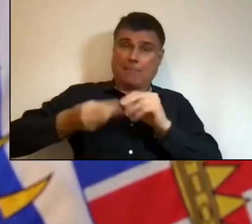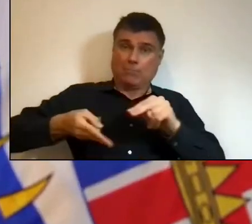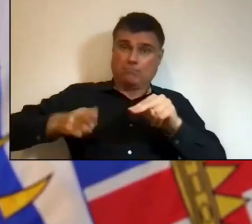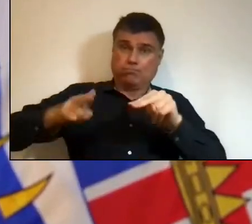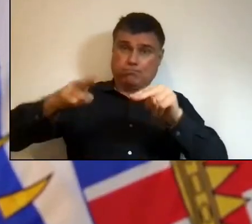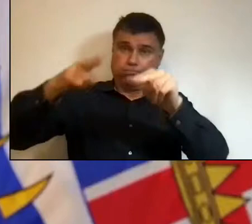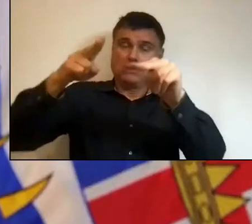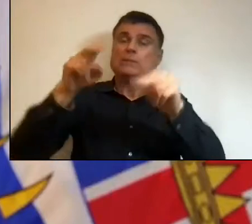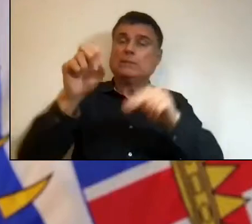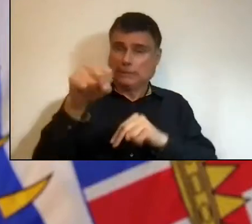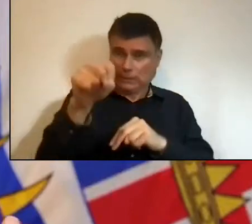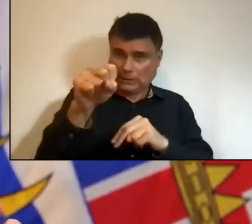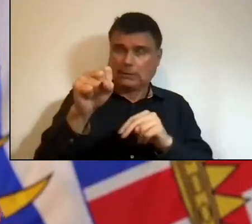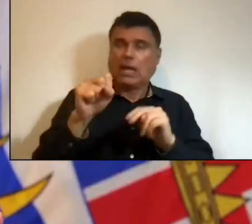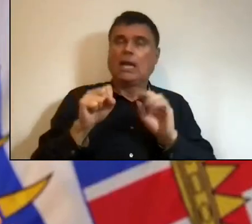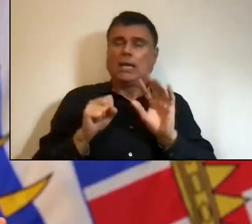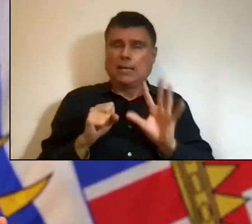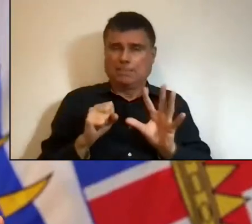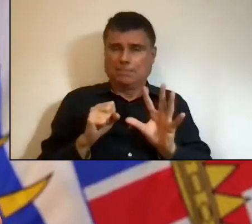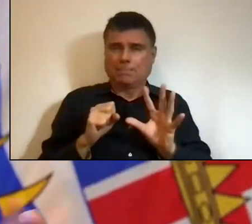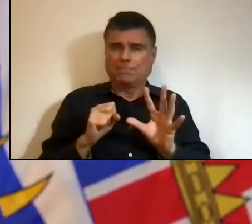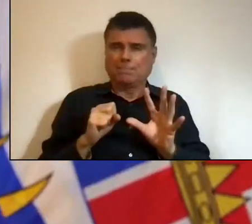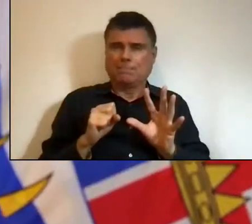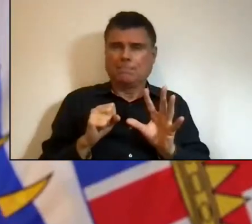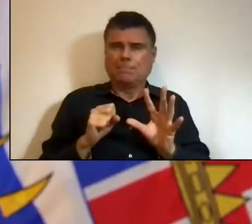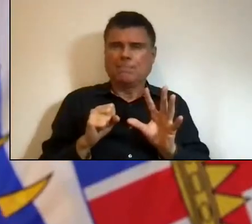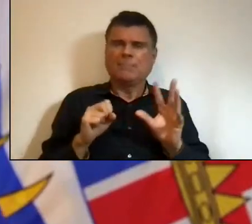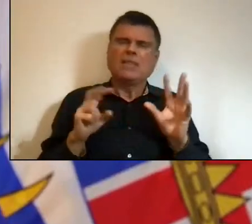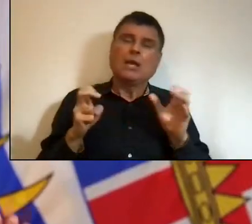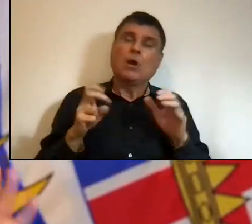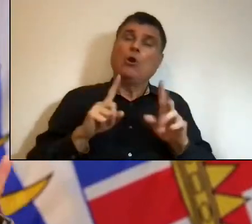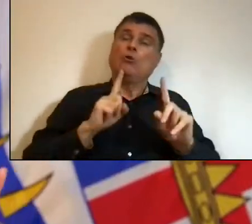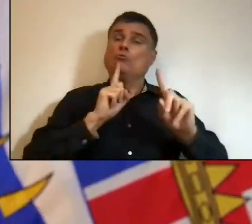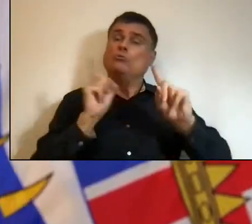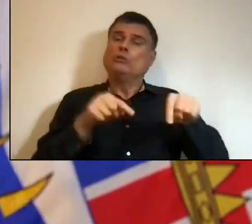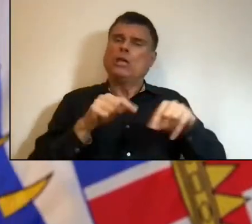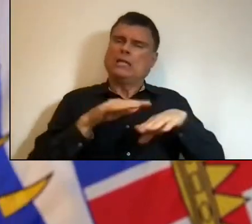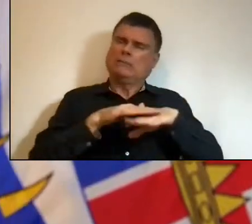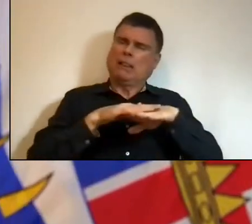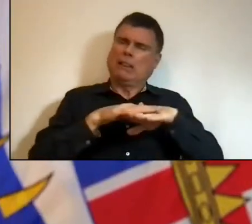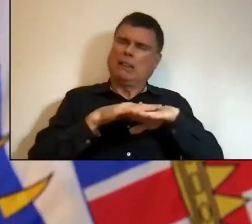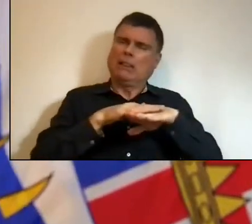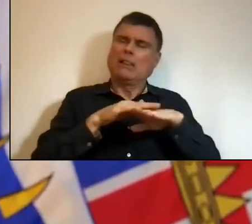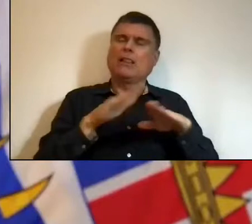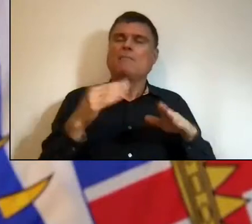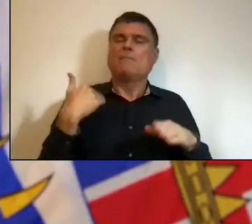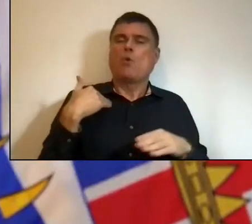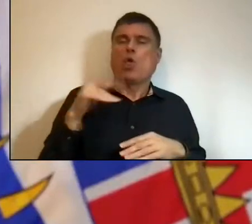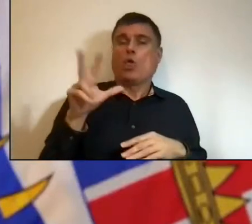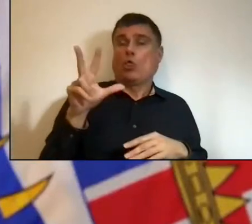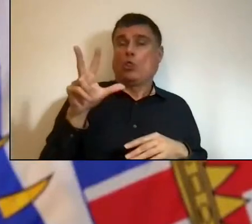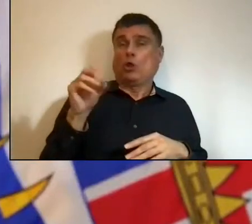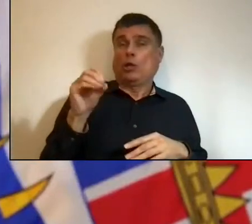results show that that's gone up from a boat. 30% of all of the samples tested to that point and now probably about 50% and the